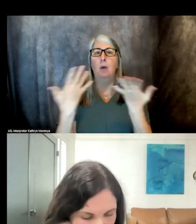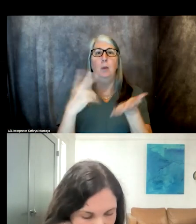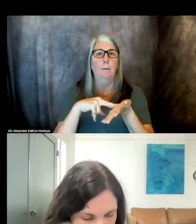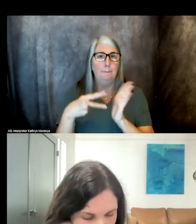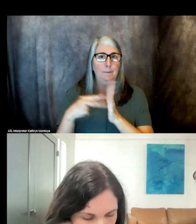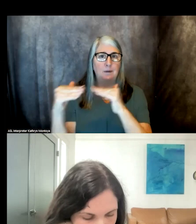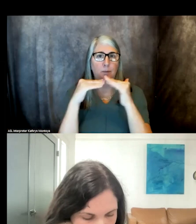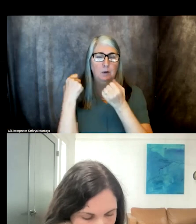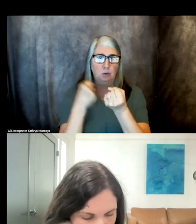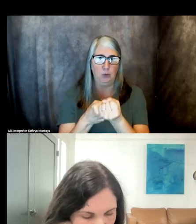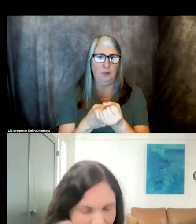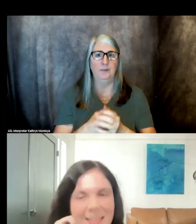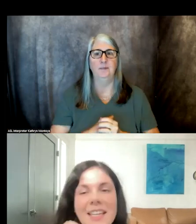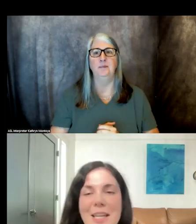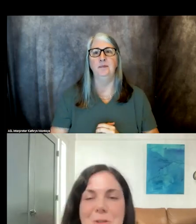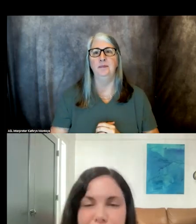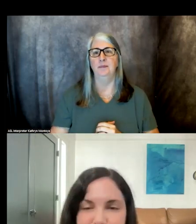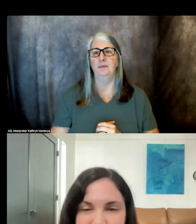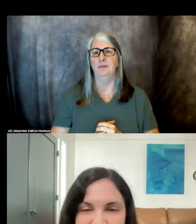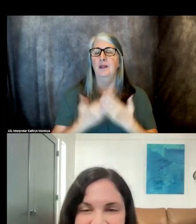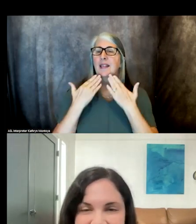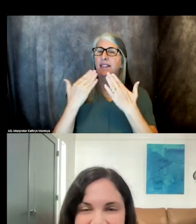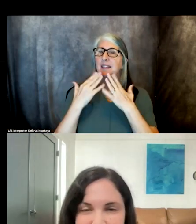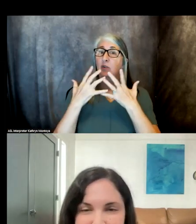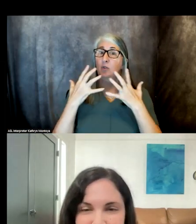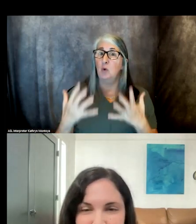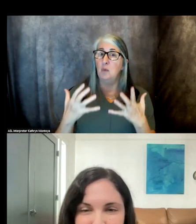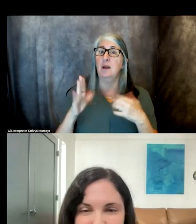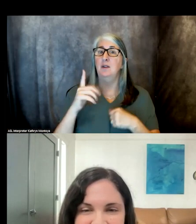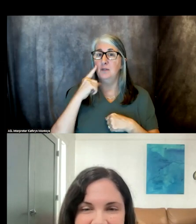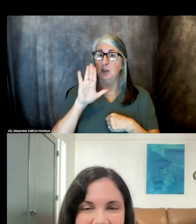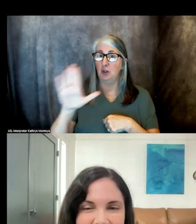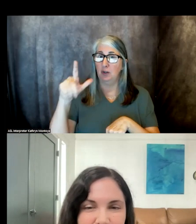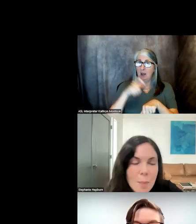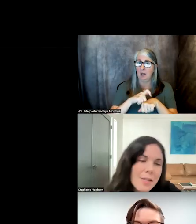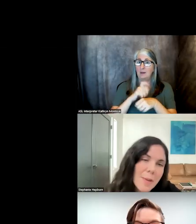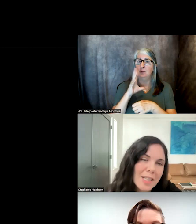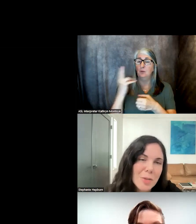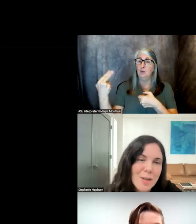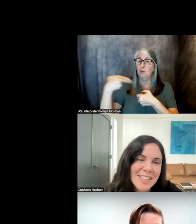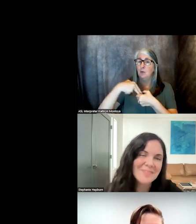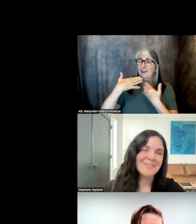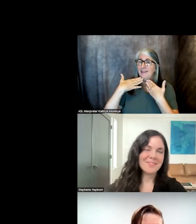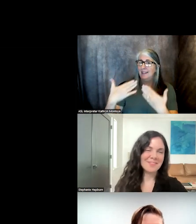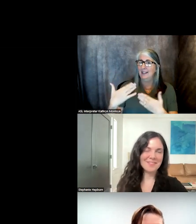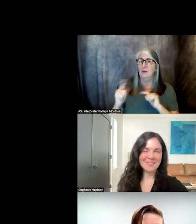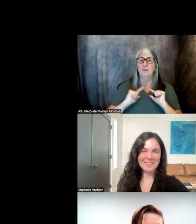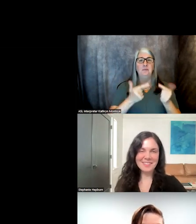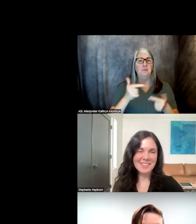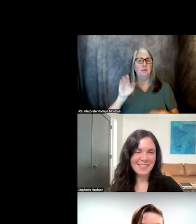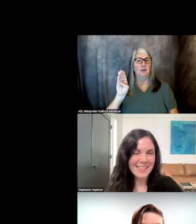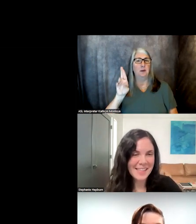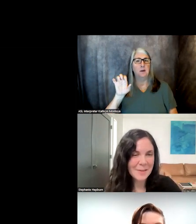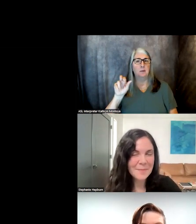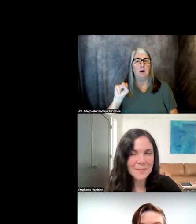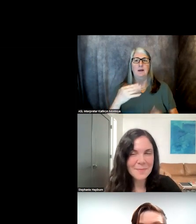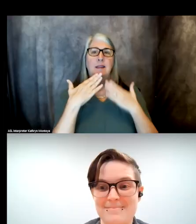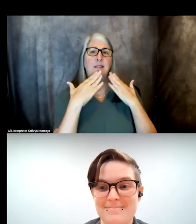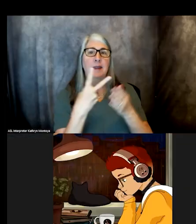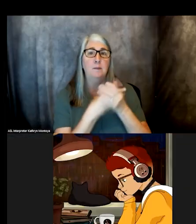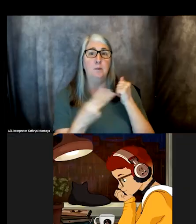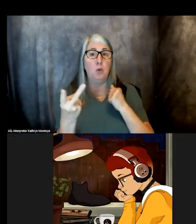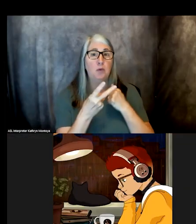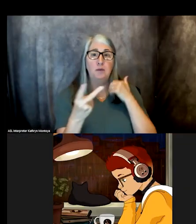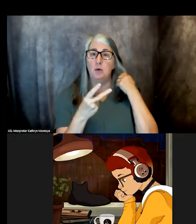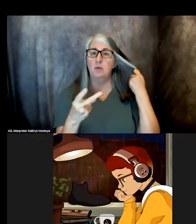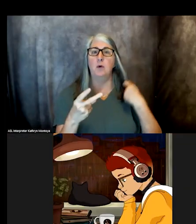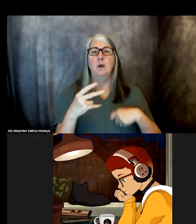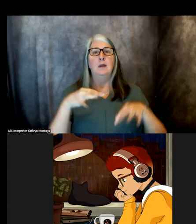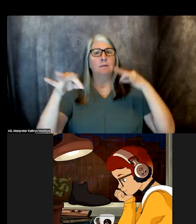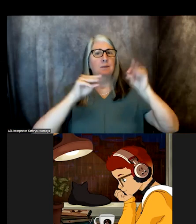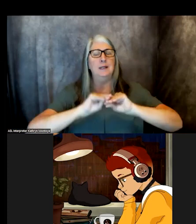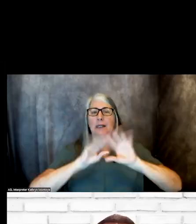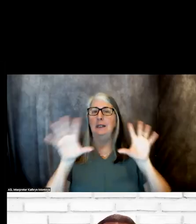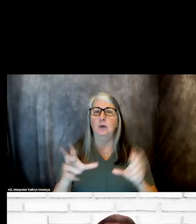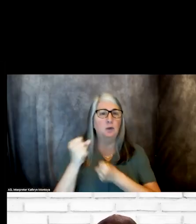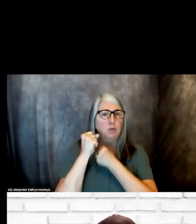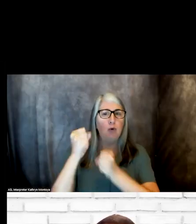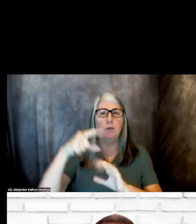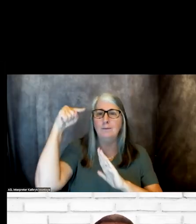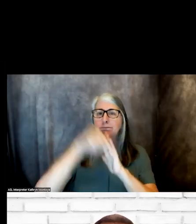THANK YOU SO MUCH FOR TAKING THE TIME WITH ME. >> THANK YOU FOR HAVING A ROBUST DISCUSSION TODAY.